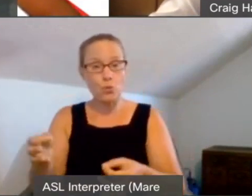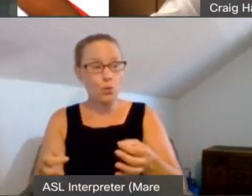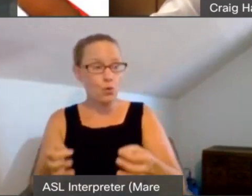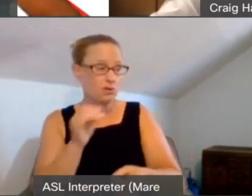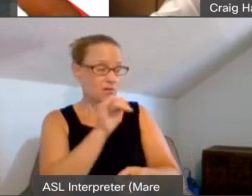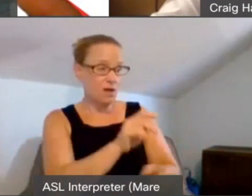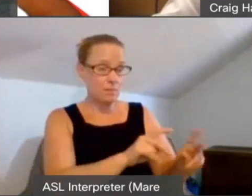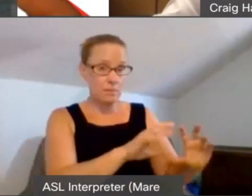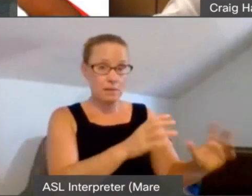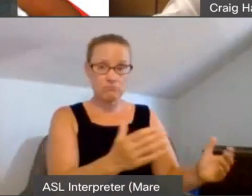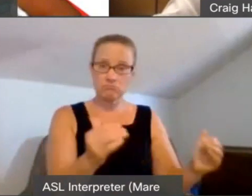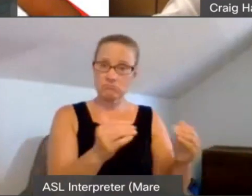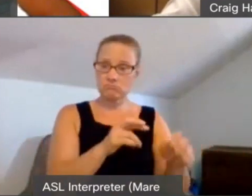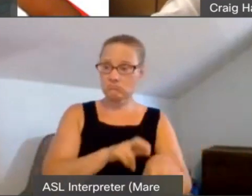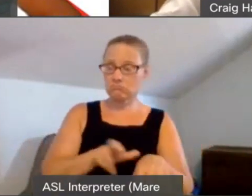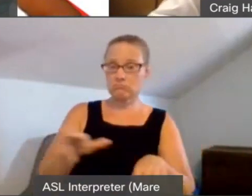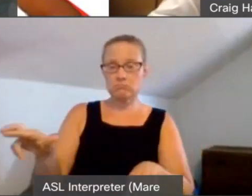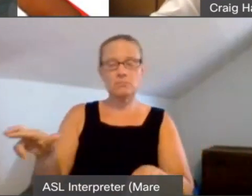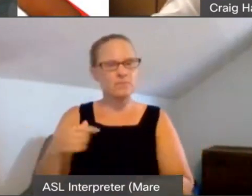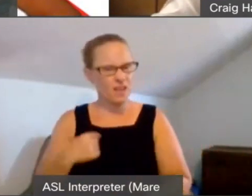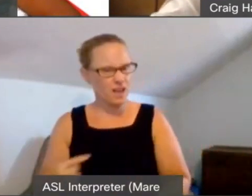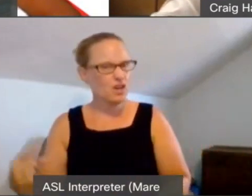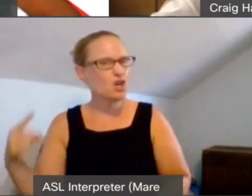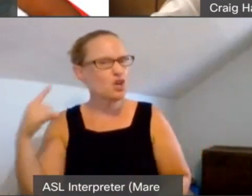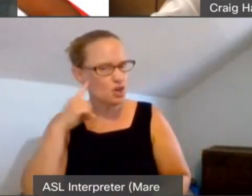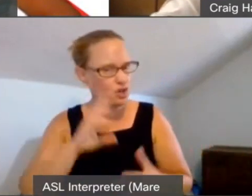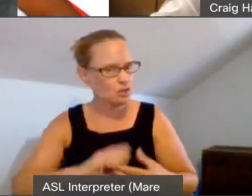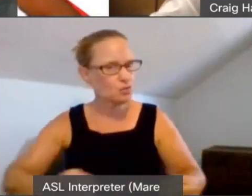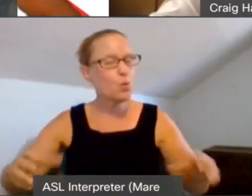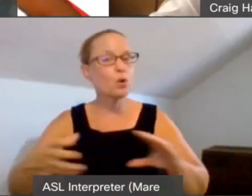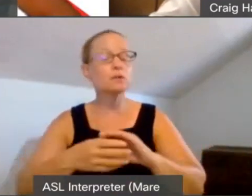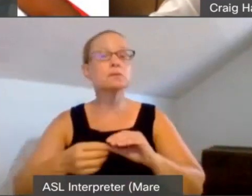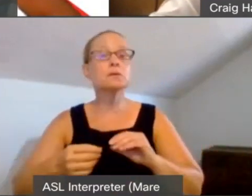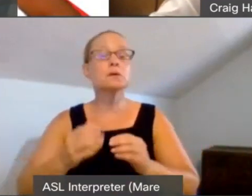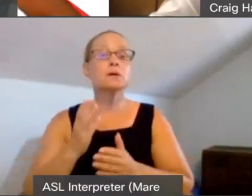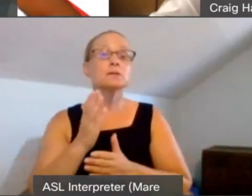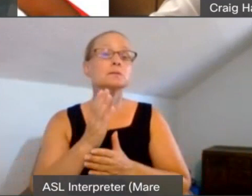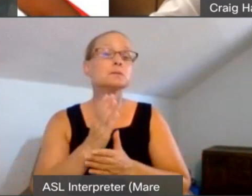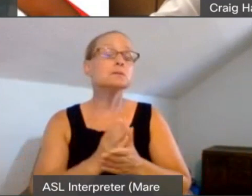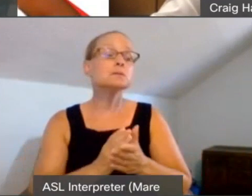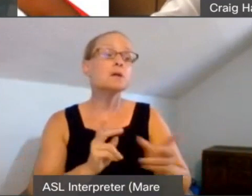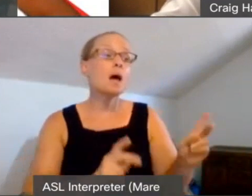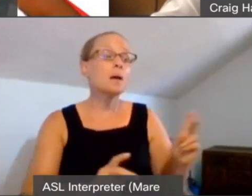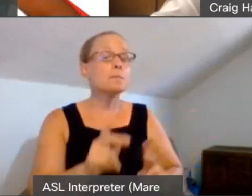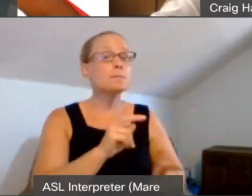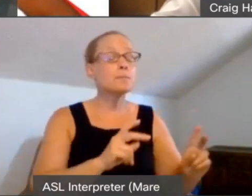I do hear stories about some people of some ethnicities getting centered drug courts and others have it